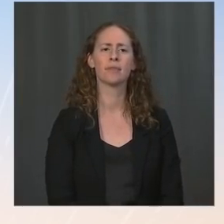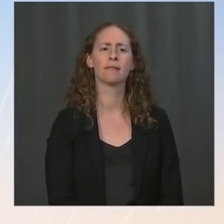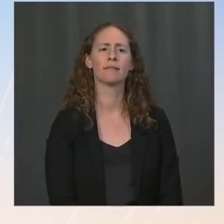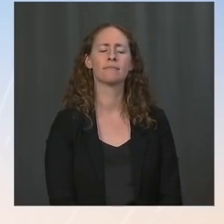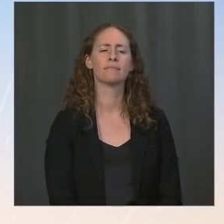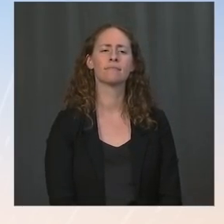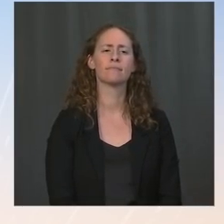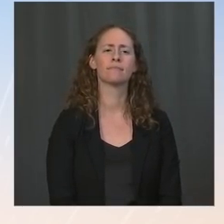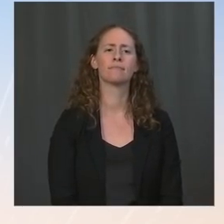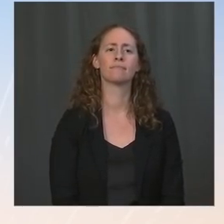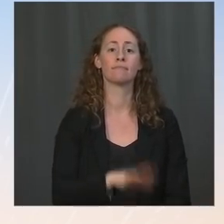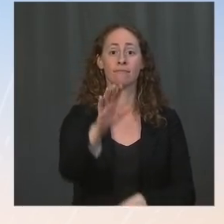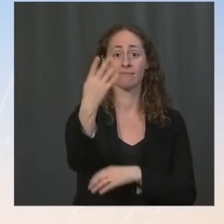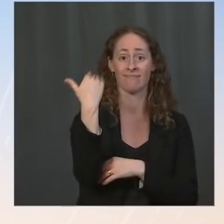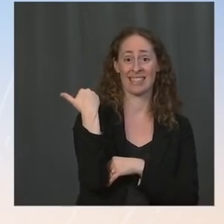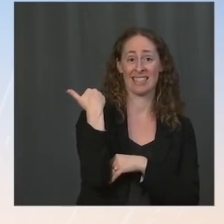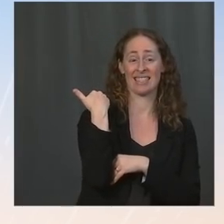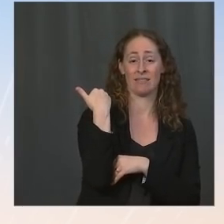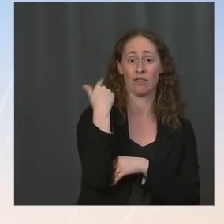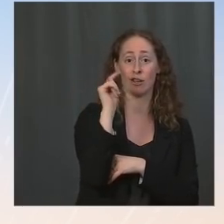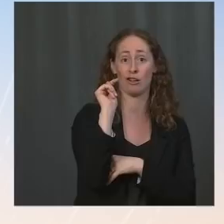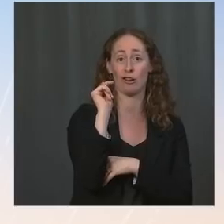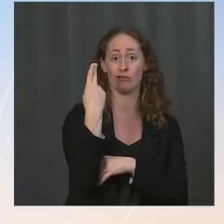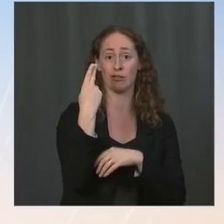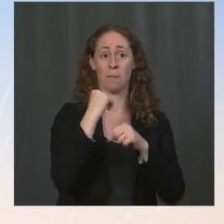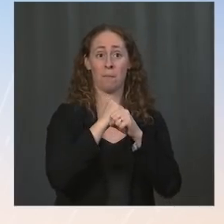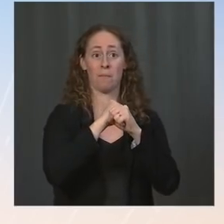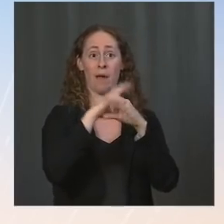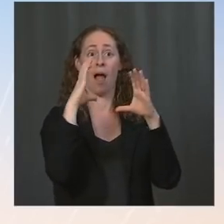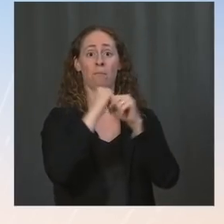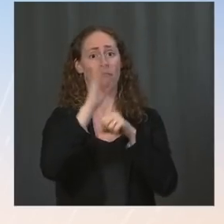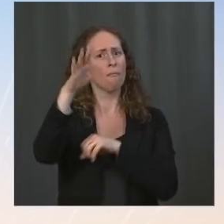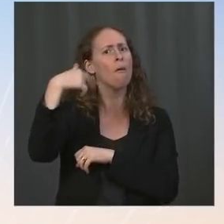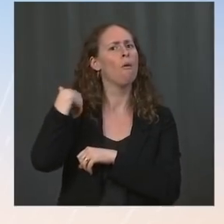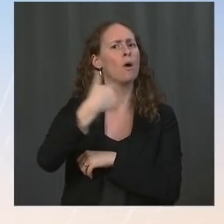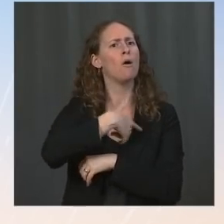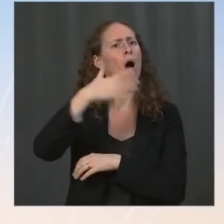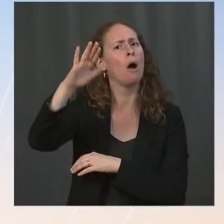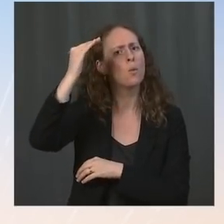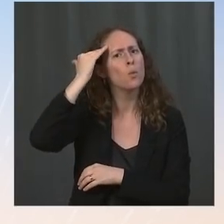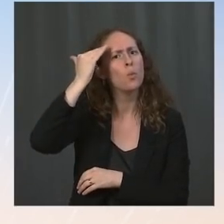we, of course, had been warning about for days, which was the potential for the rising threats --